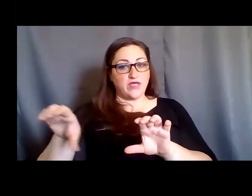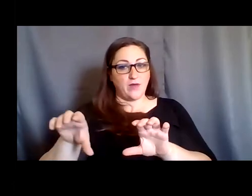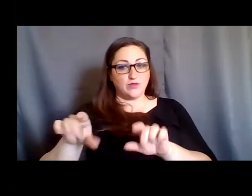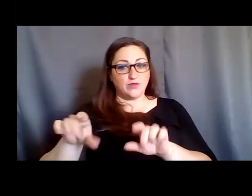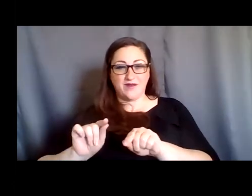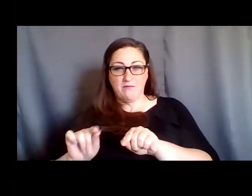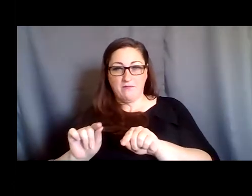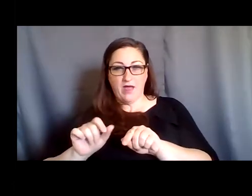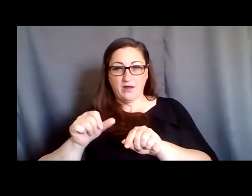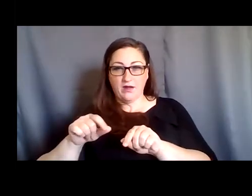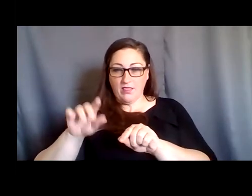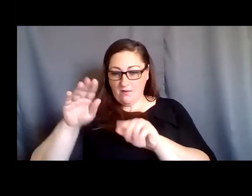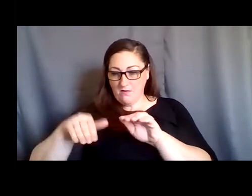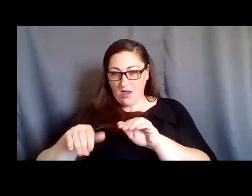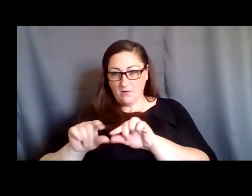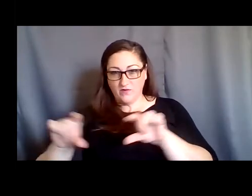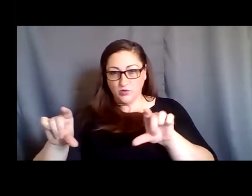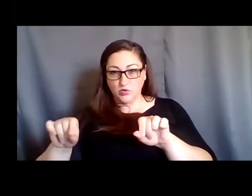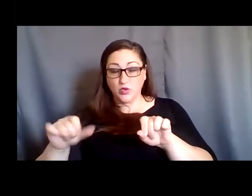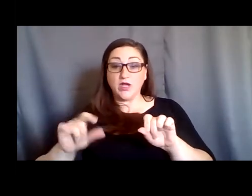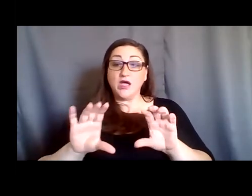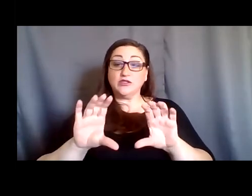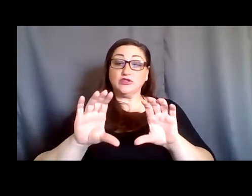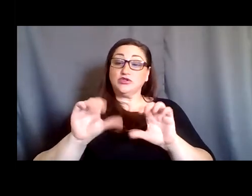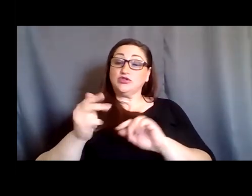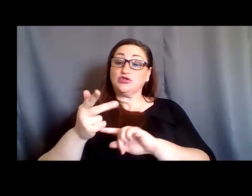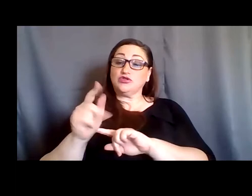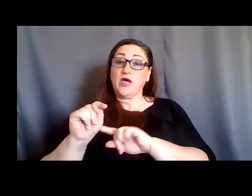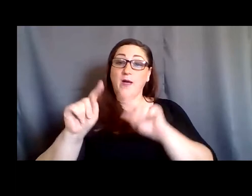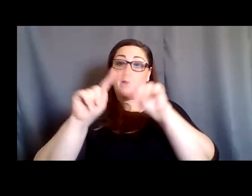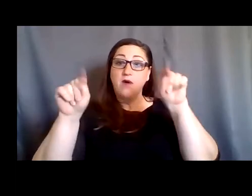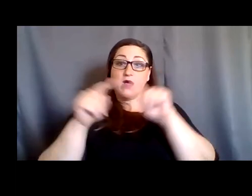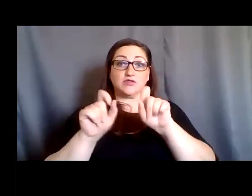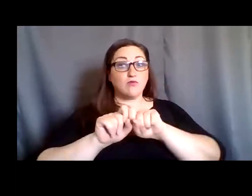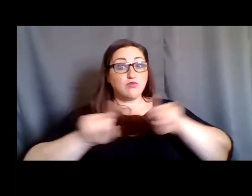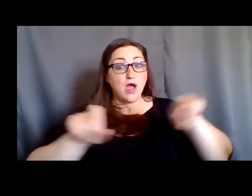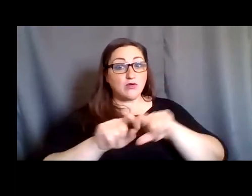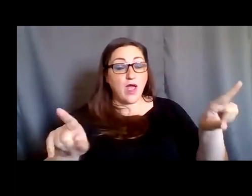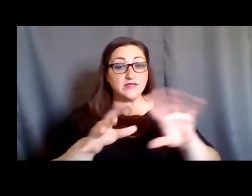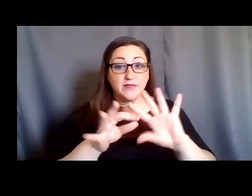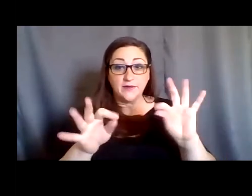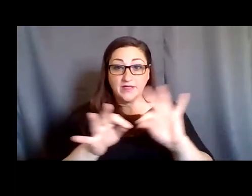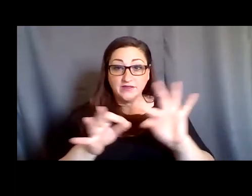The chat box feature will be used to broadcast messages to you. If you have any questions for our speakers,